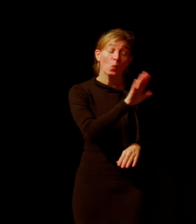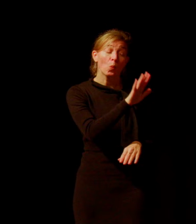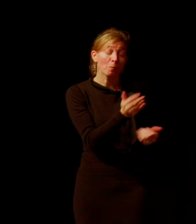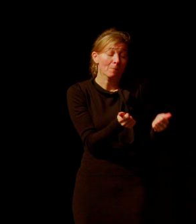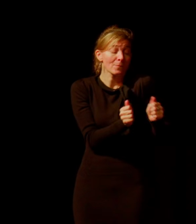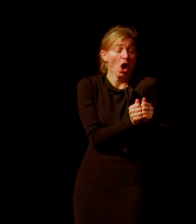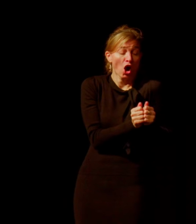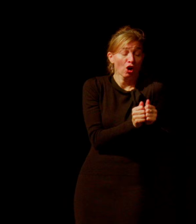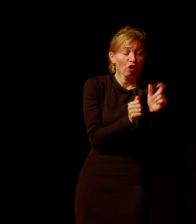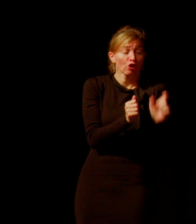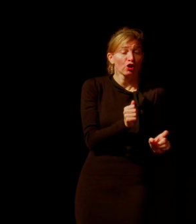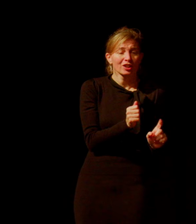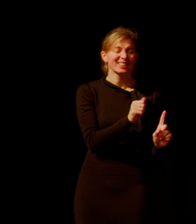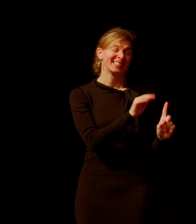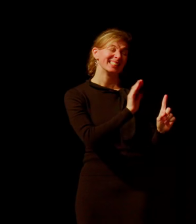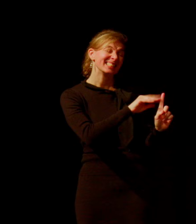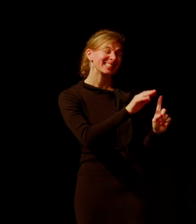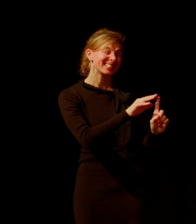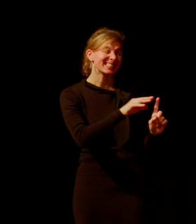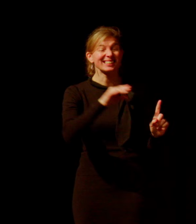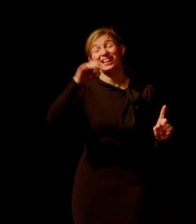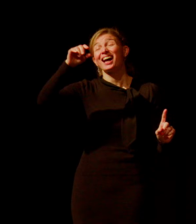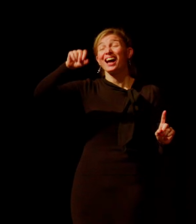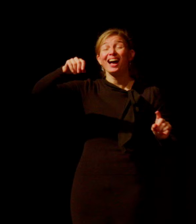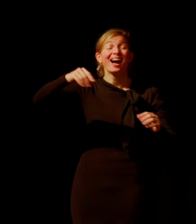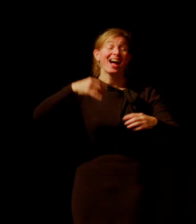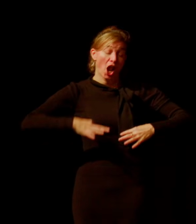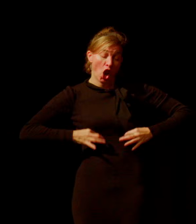“Well, the laundry fairy doesn’t really exist. It’s all you.”